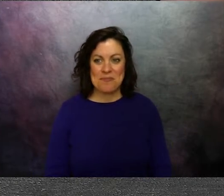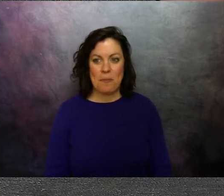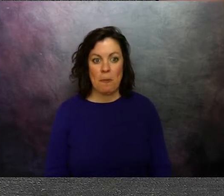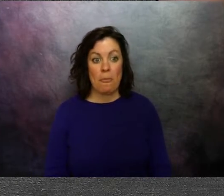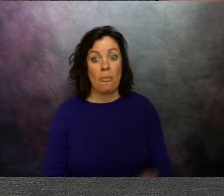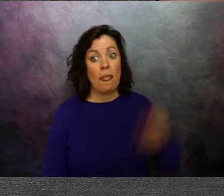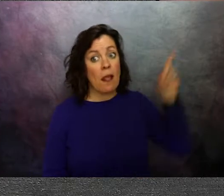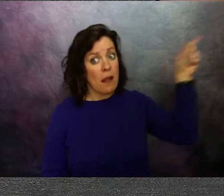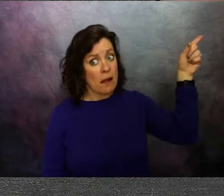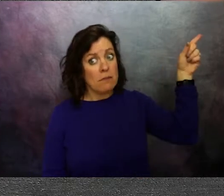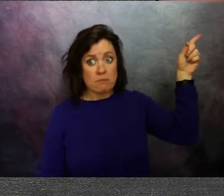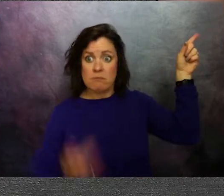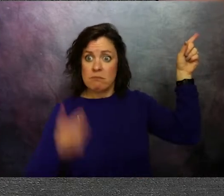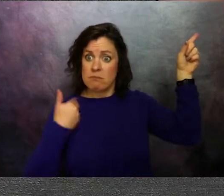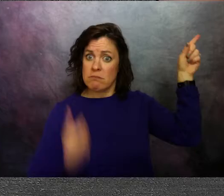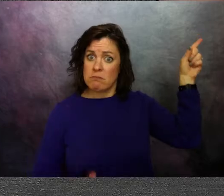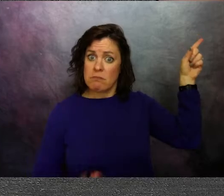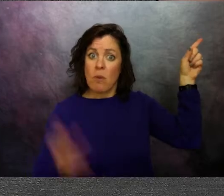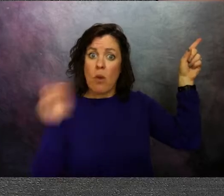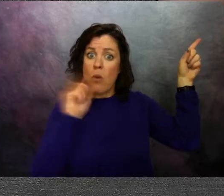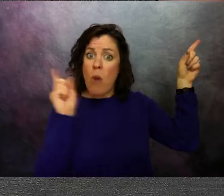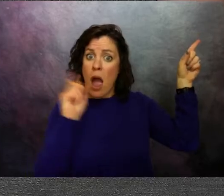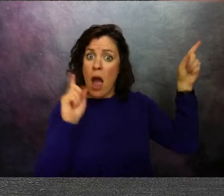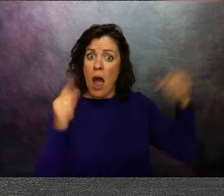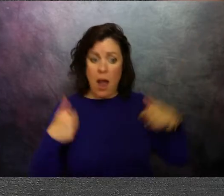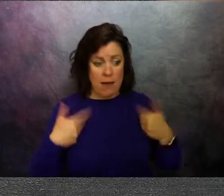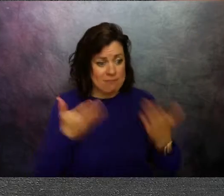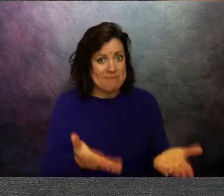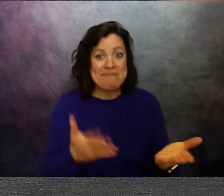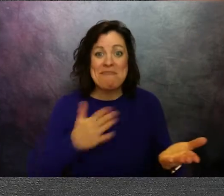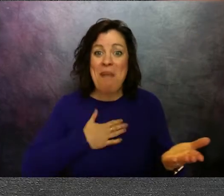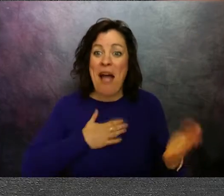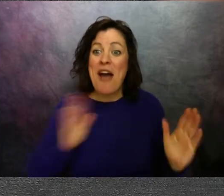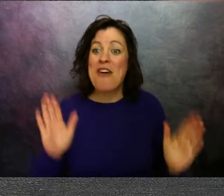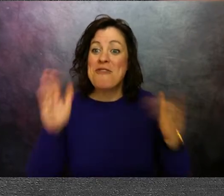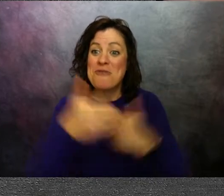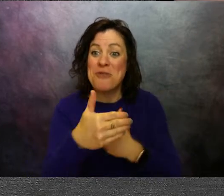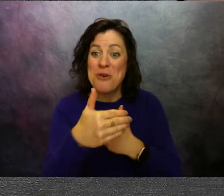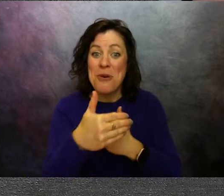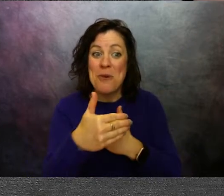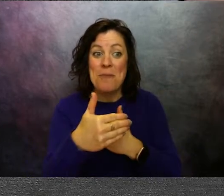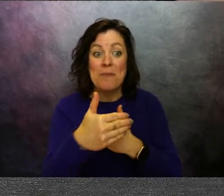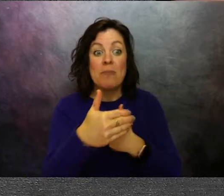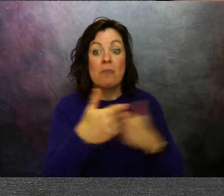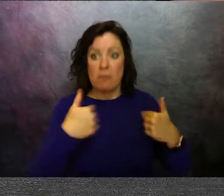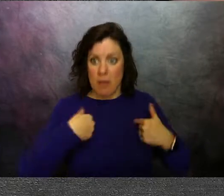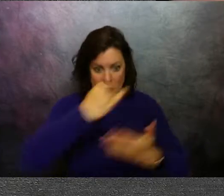This is me in my room. This is a map of my room.